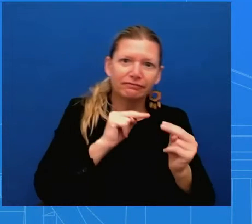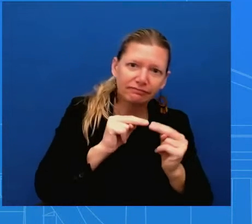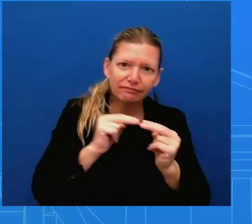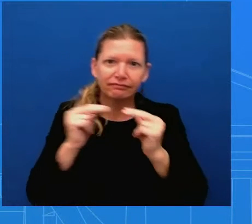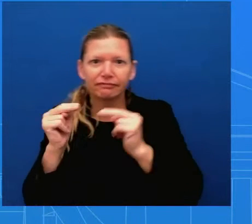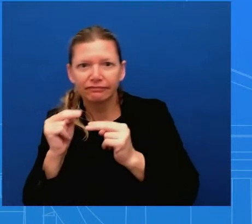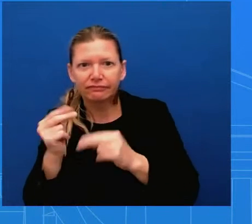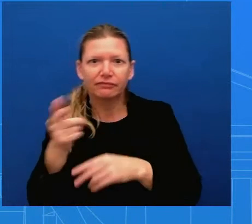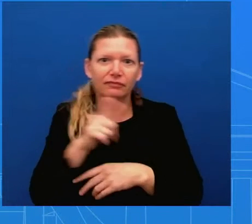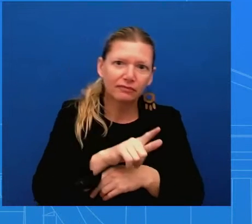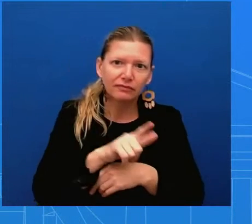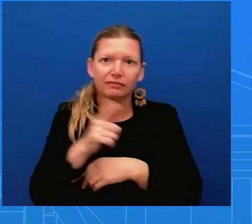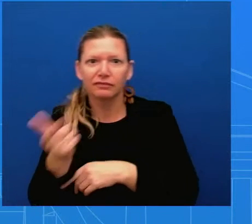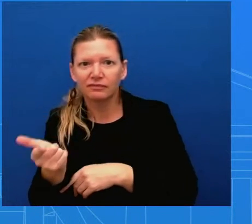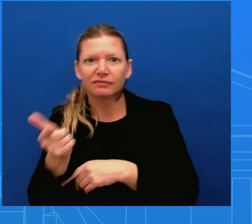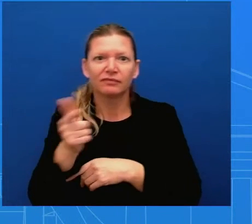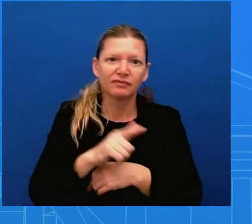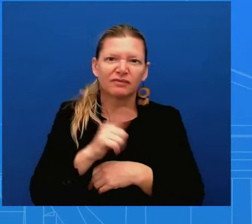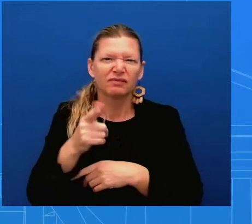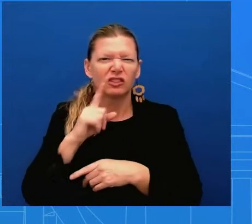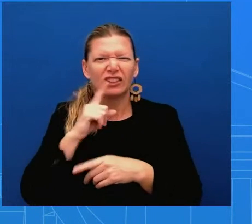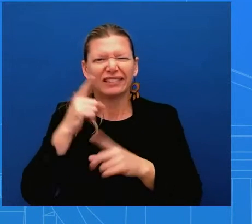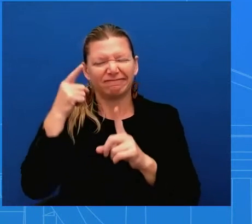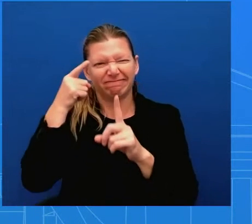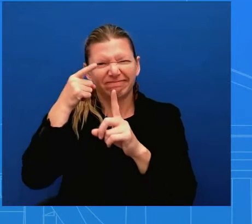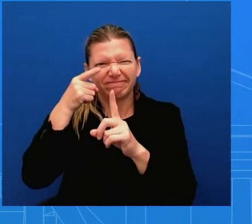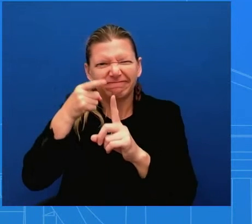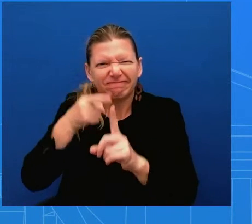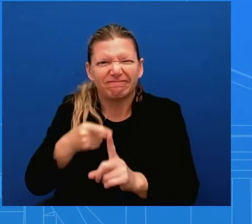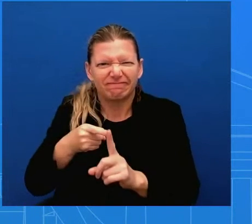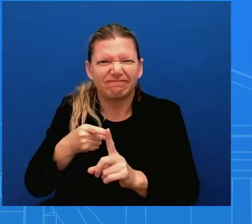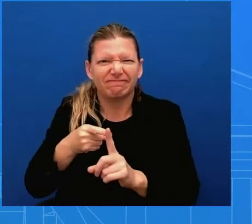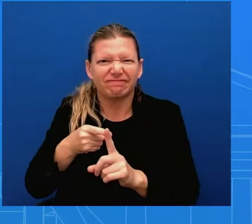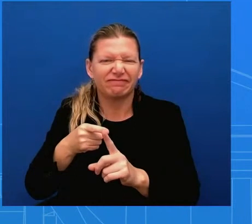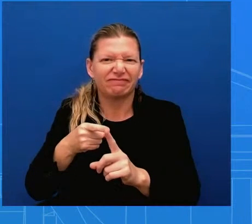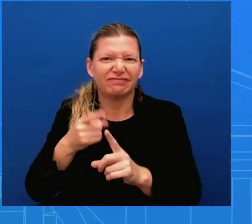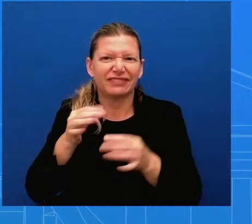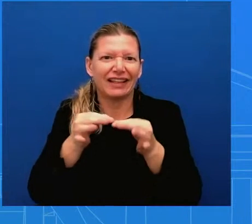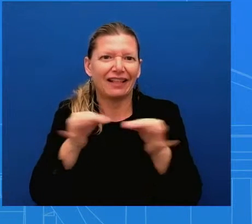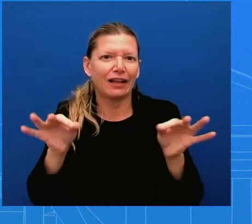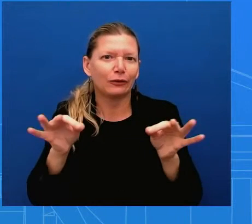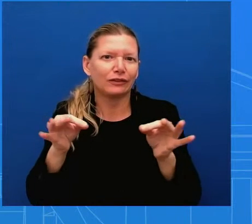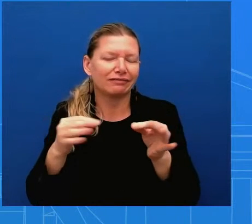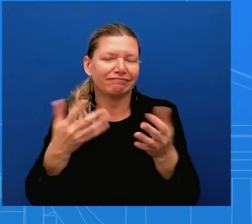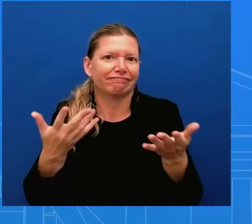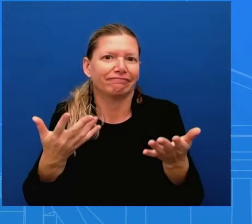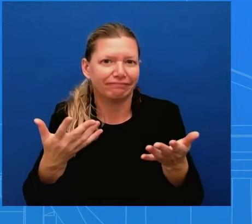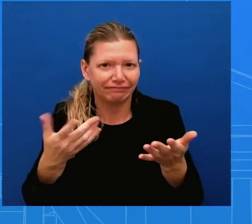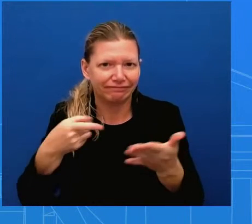Language ends up being on a page, but it is what reflects the implementation of those details. That's what we're working with the parties --